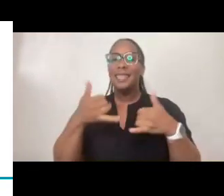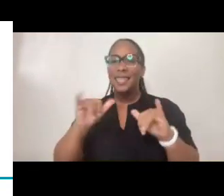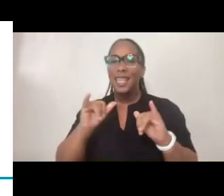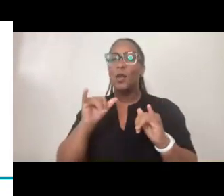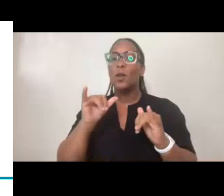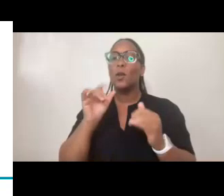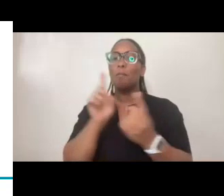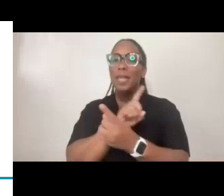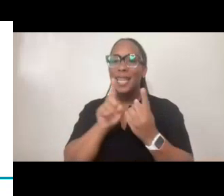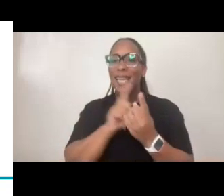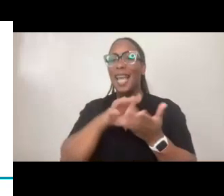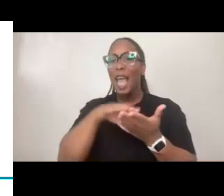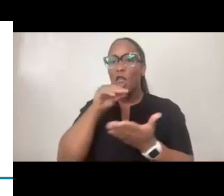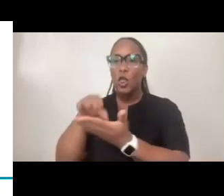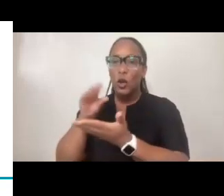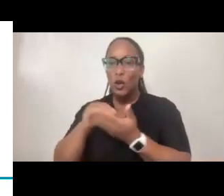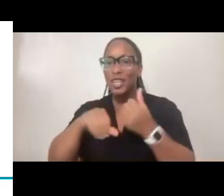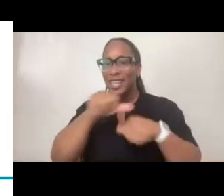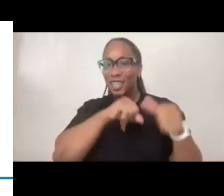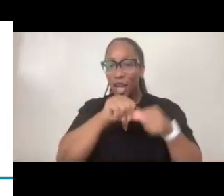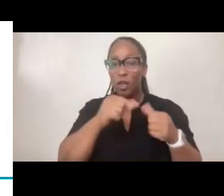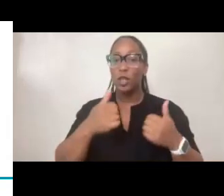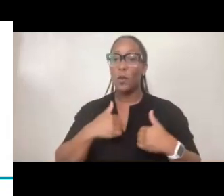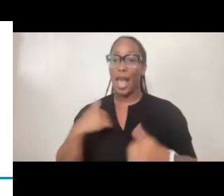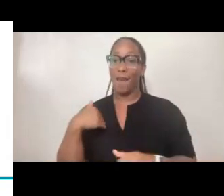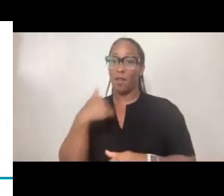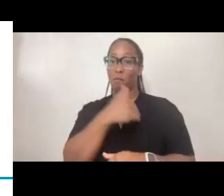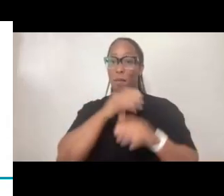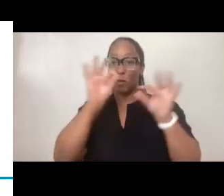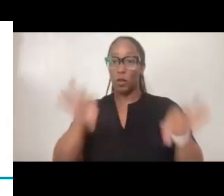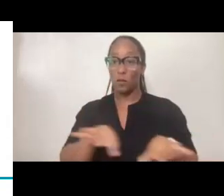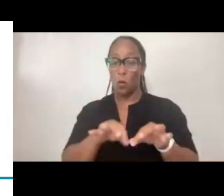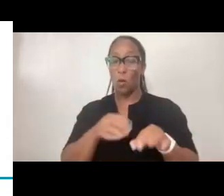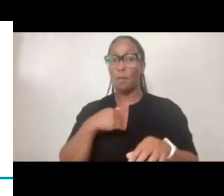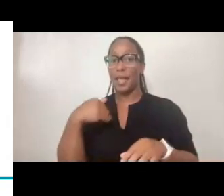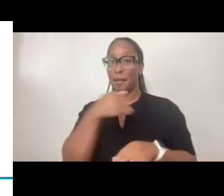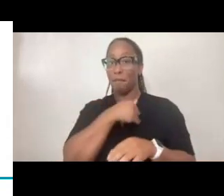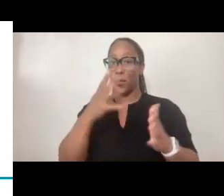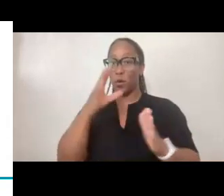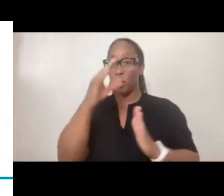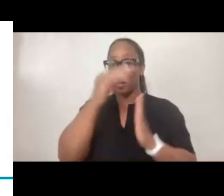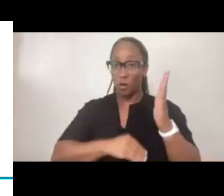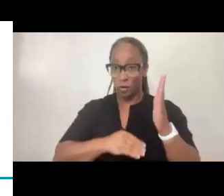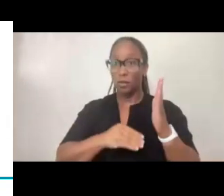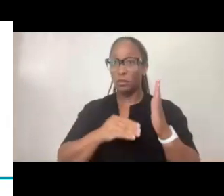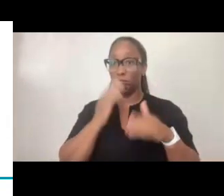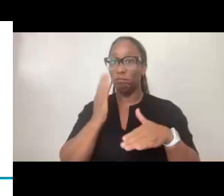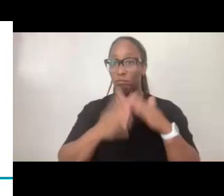So we have a membership form that's being completed by the members of the subgroup,